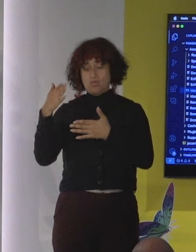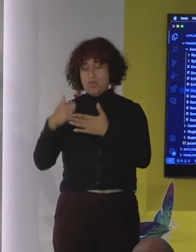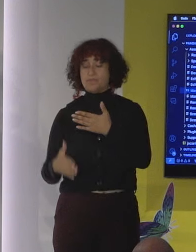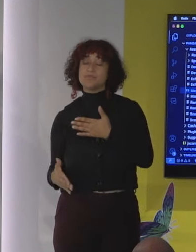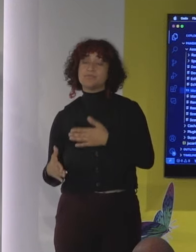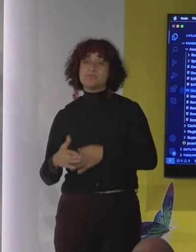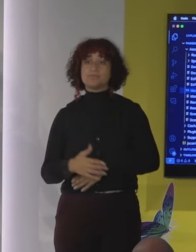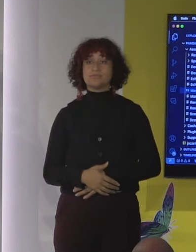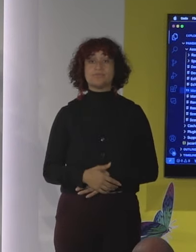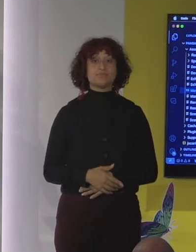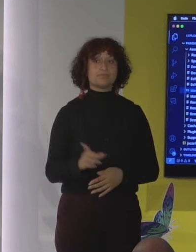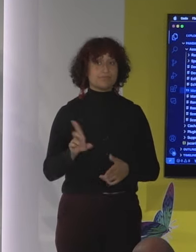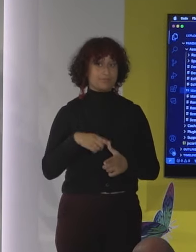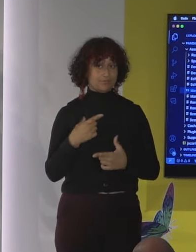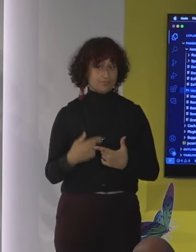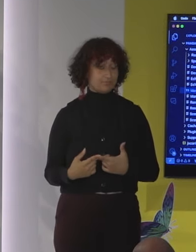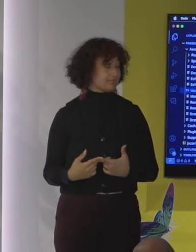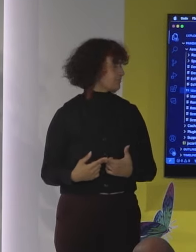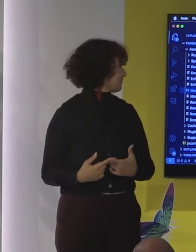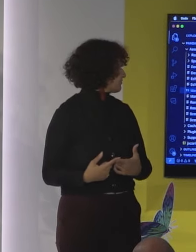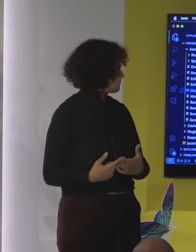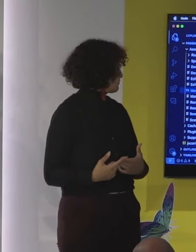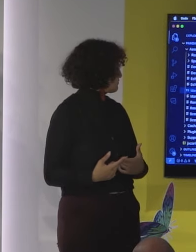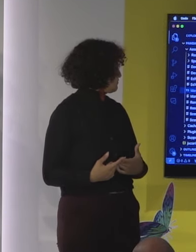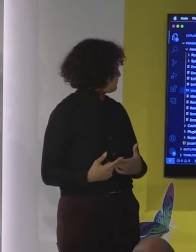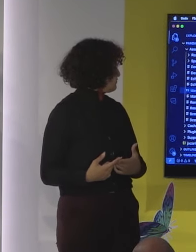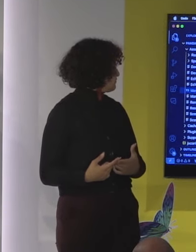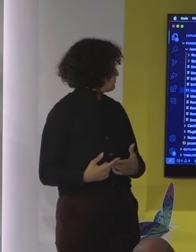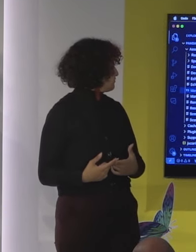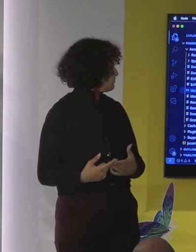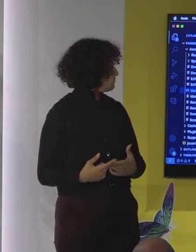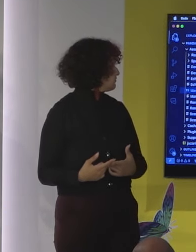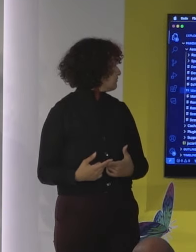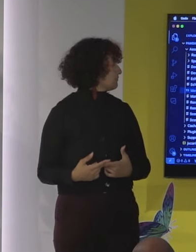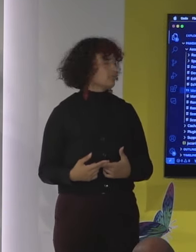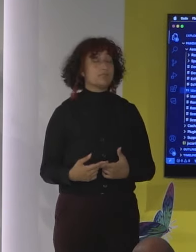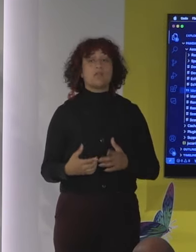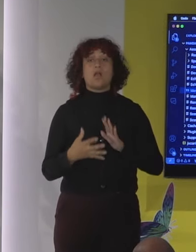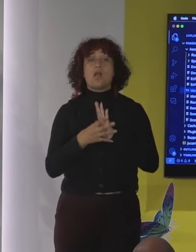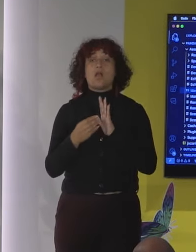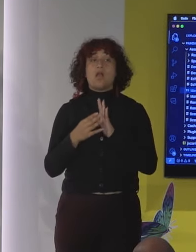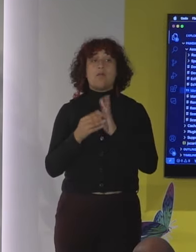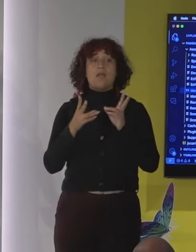And then, let's uncommon this out. And let's add that callback.